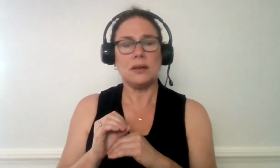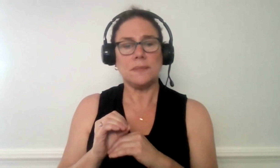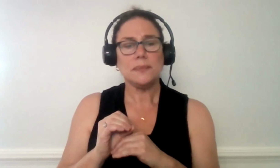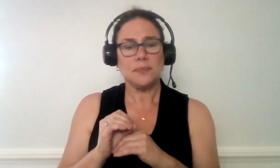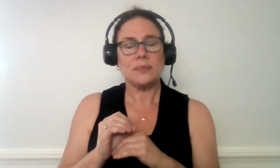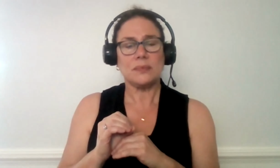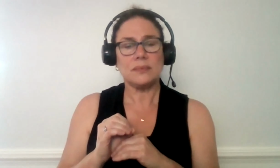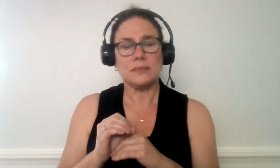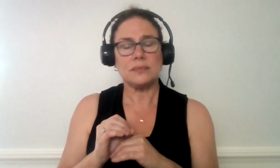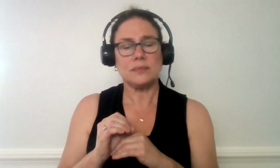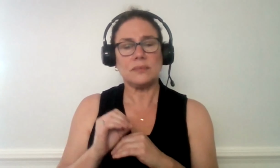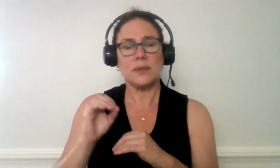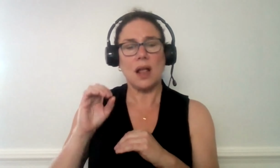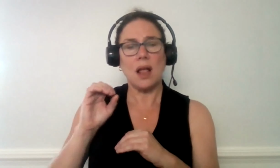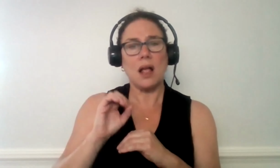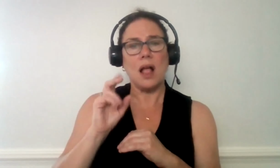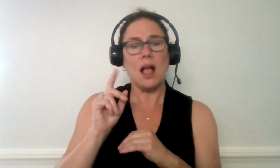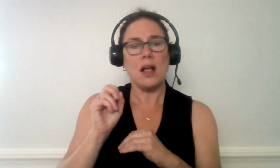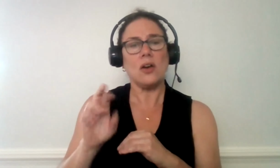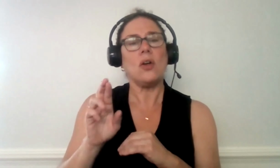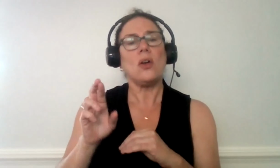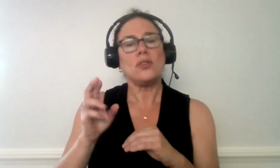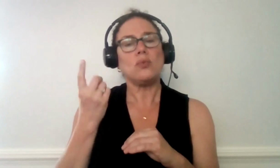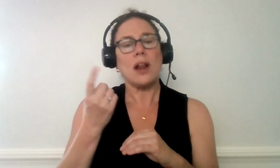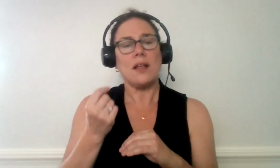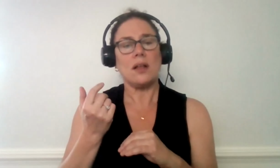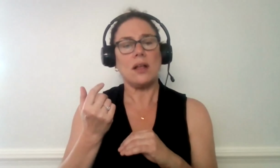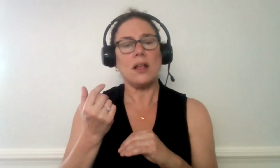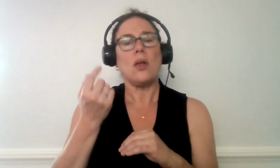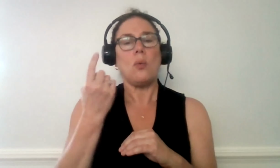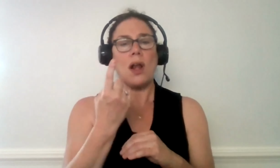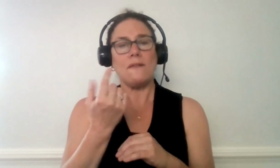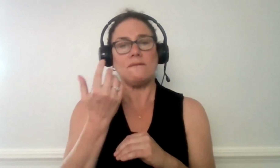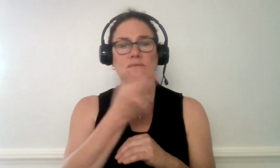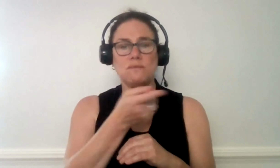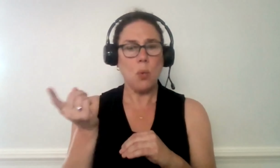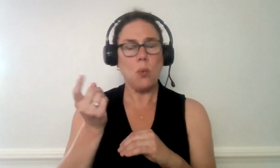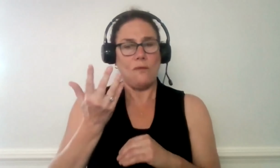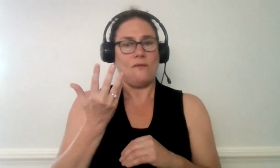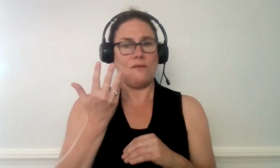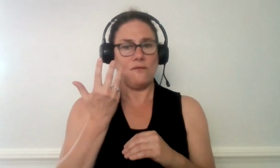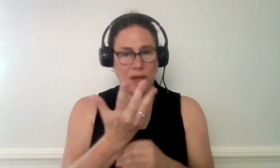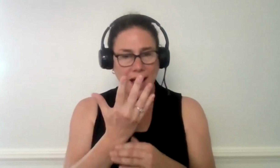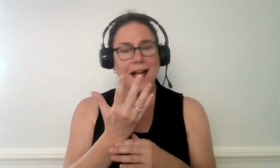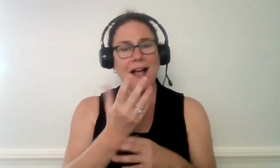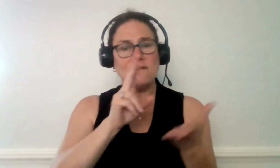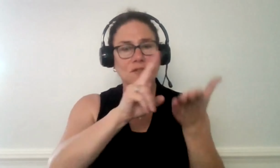was one of the five contracts that was in the RFP through UCOP.